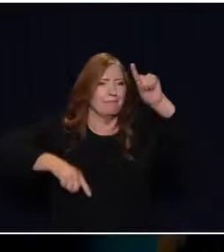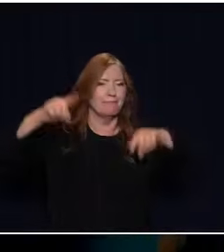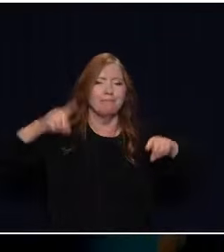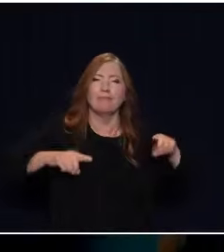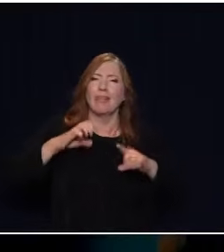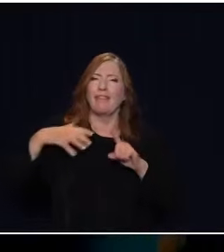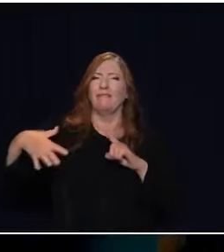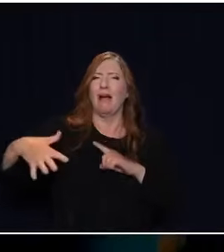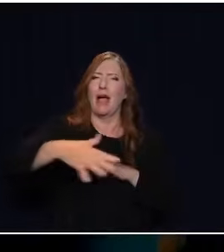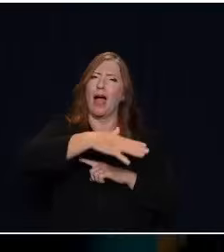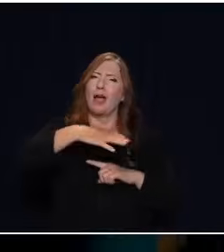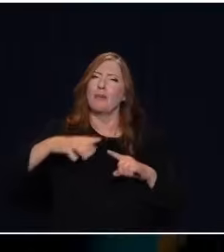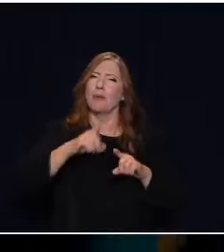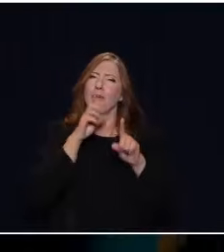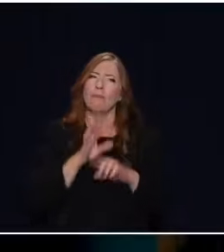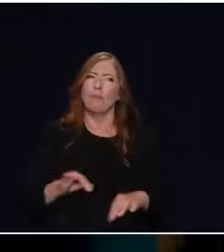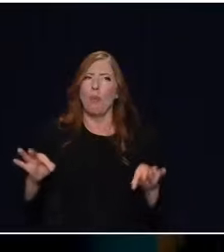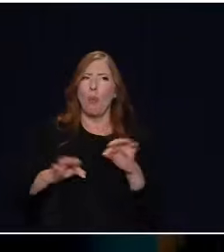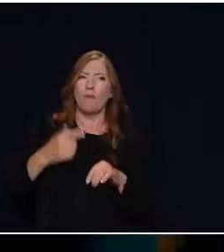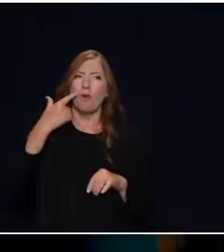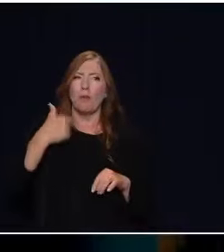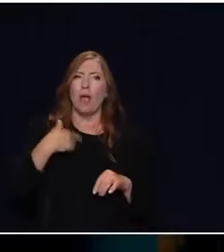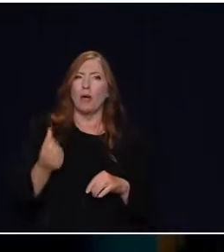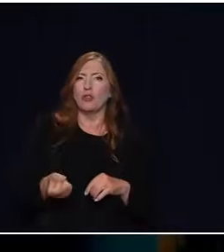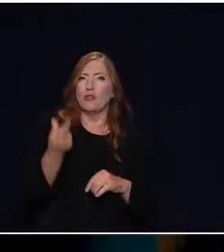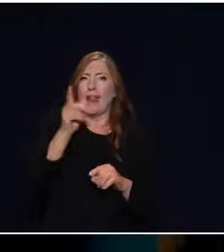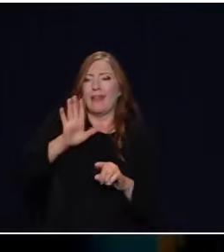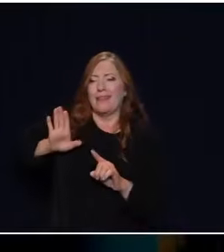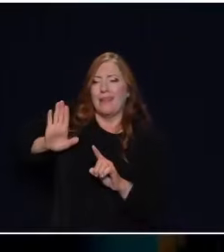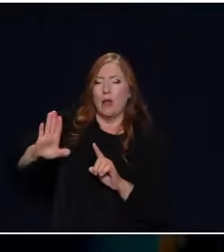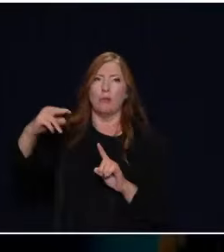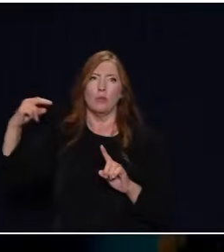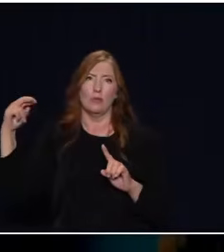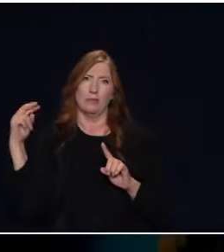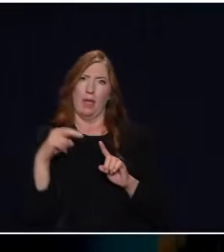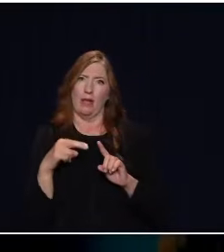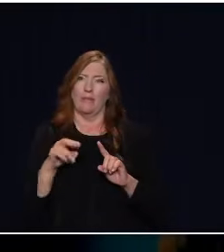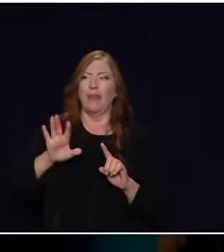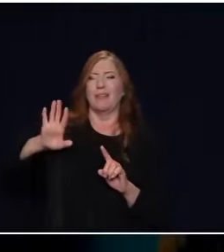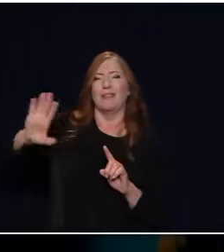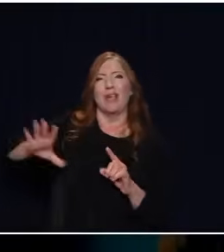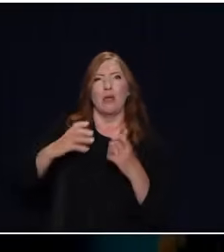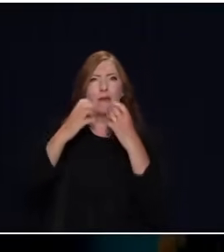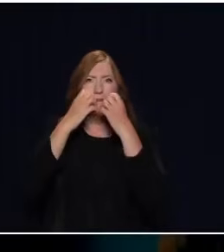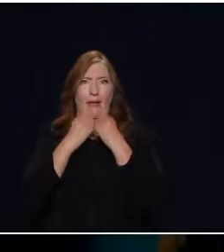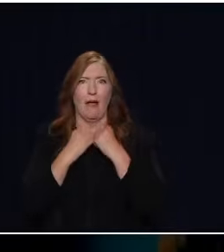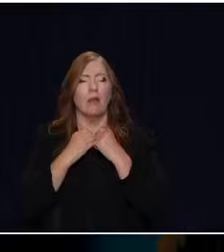CULTURES AND DIFFERENT TYPES OF ENVIRONMENTS, IT IS IMPORTANT TO